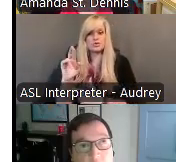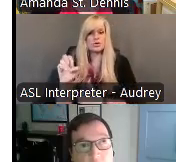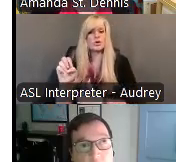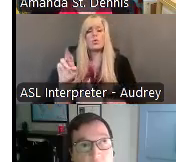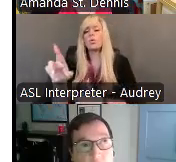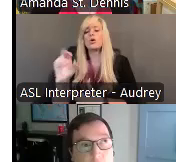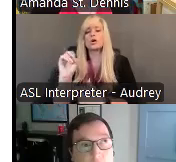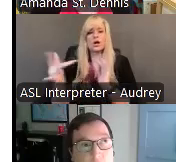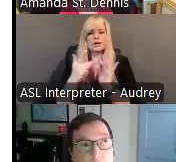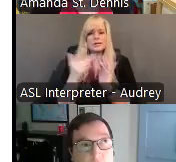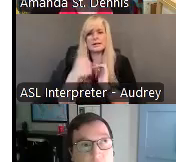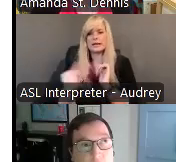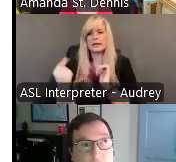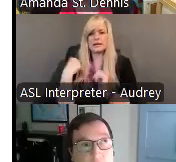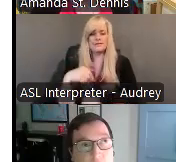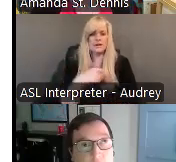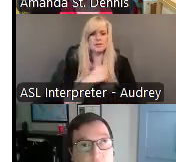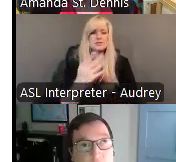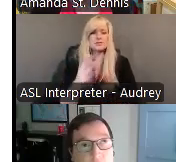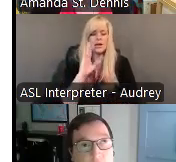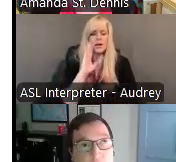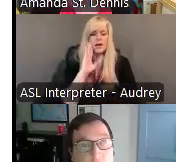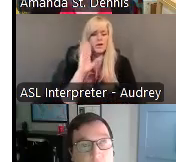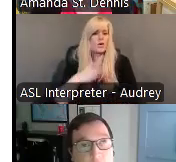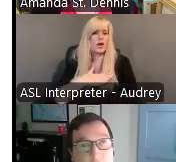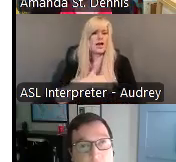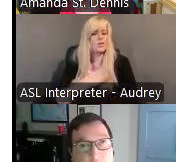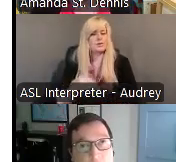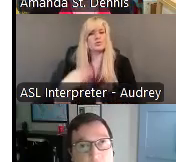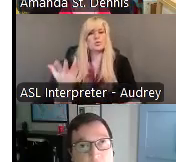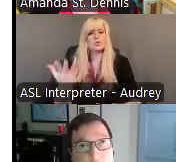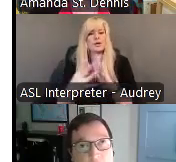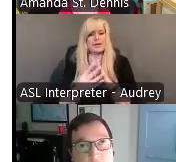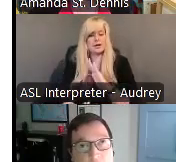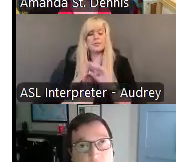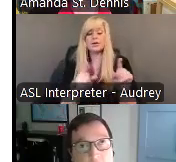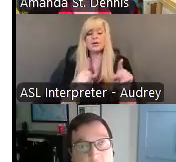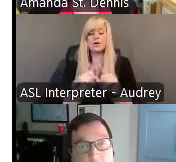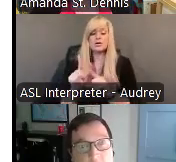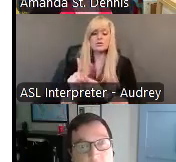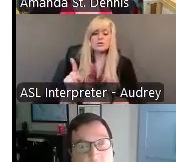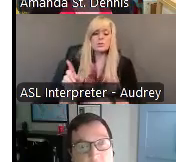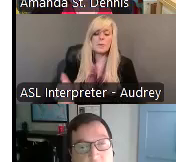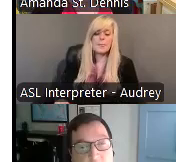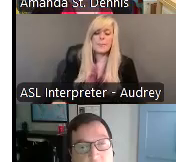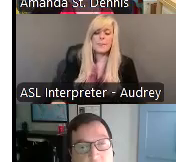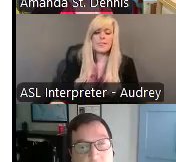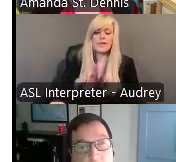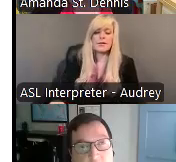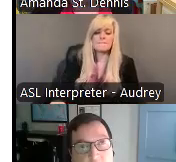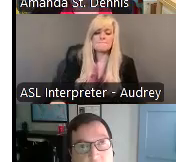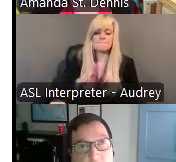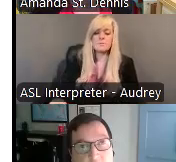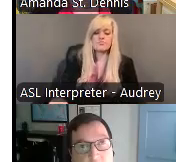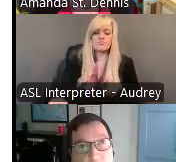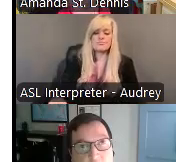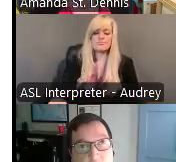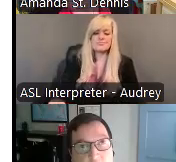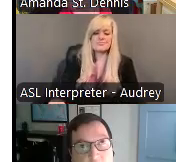will happily provide the copy. We are also hoping to continue to update and add to the resource.